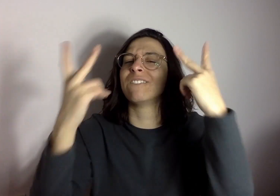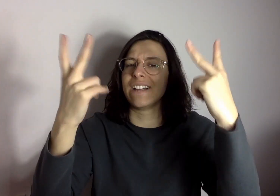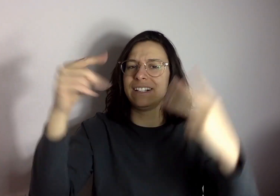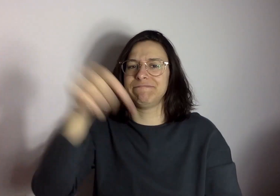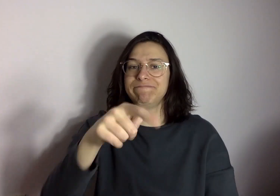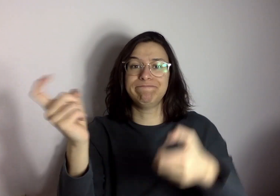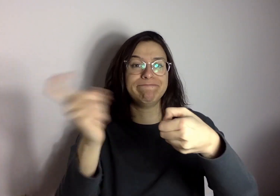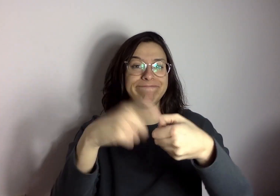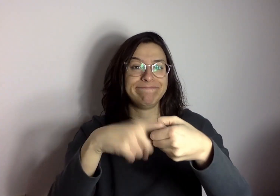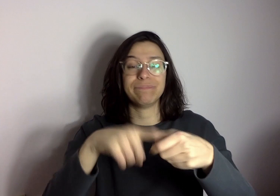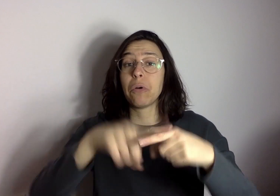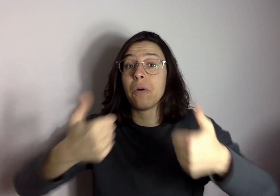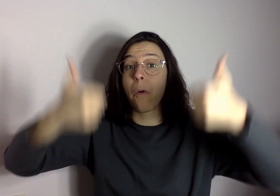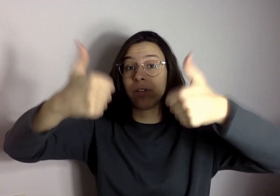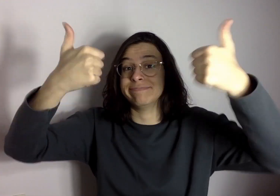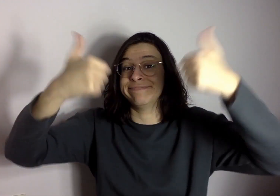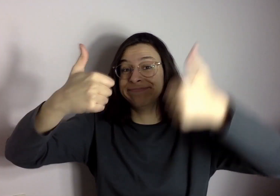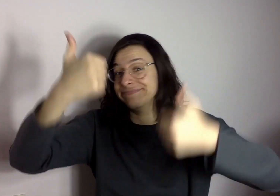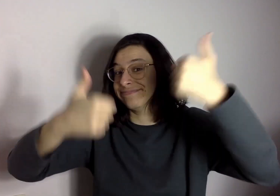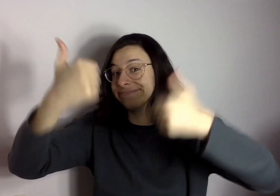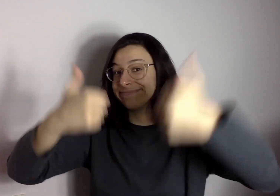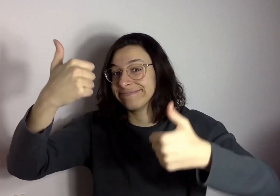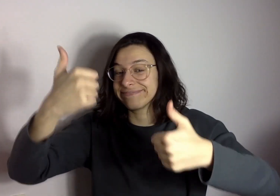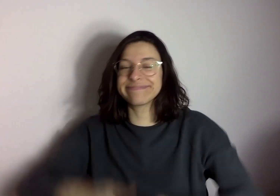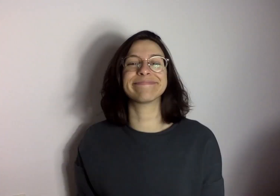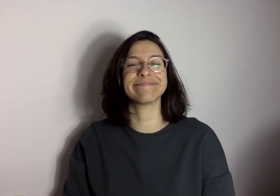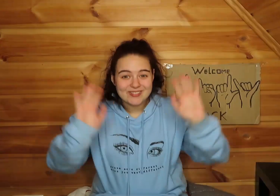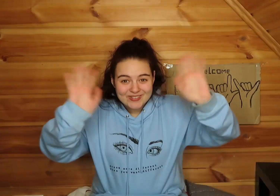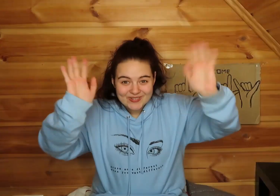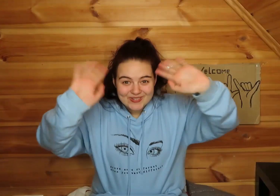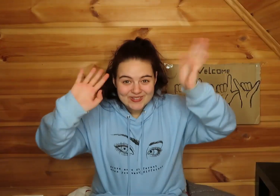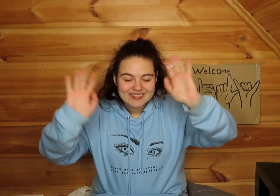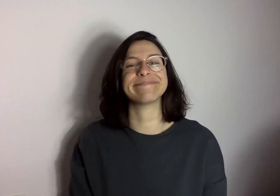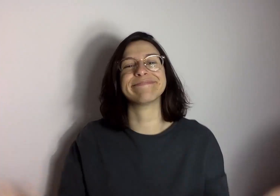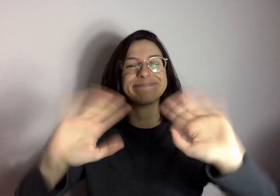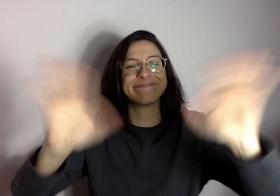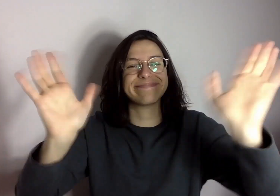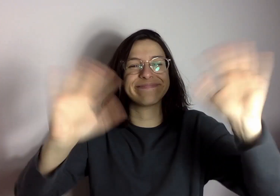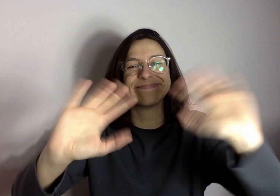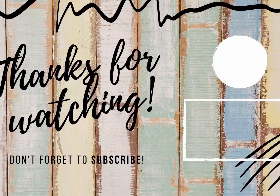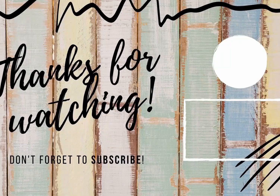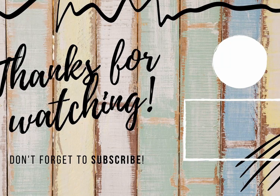So subscribe and give this video a big thumbs up! Bye!